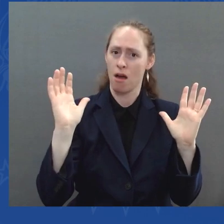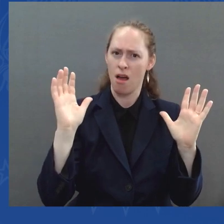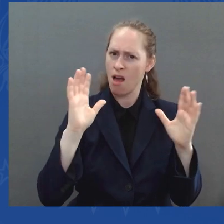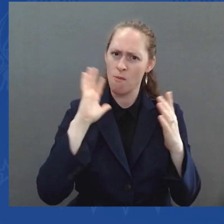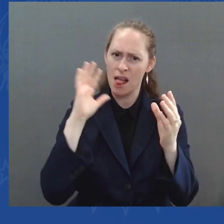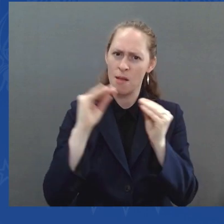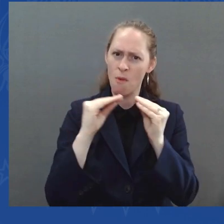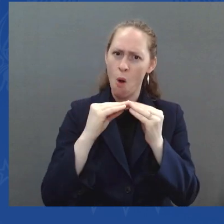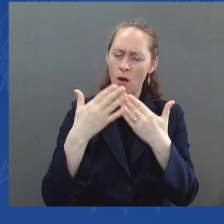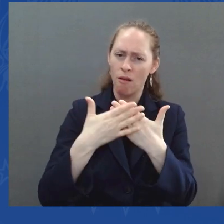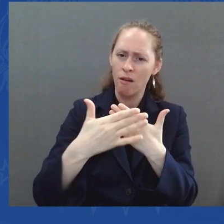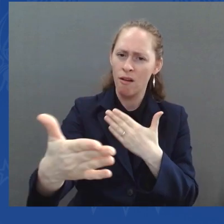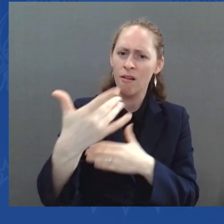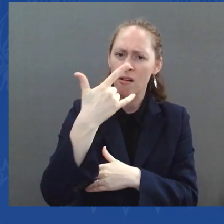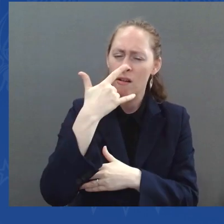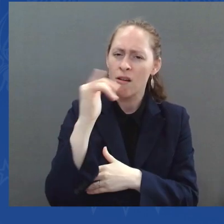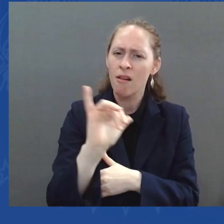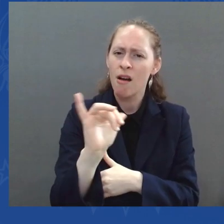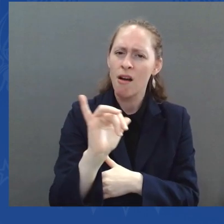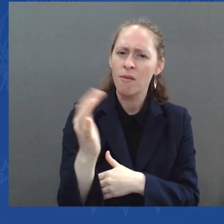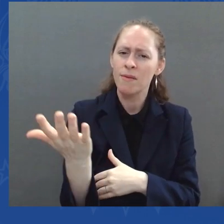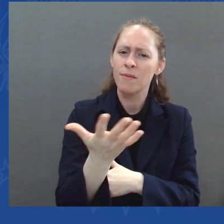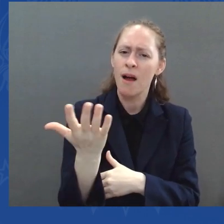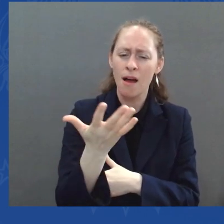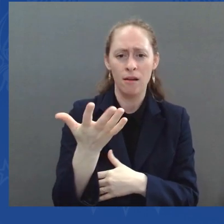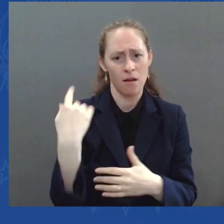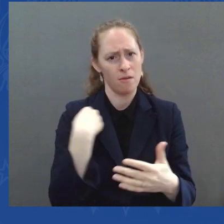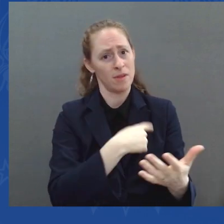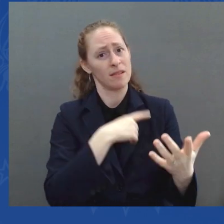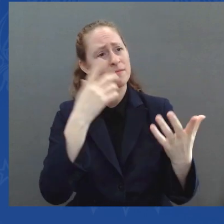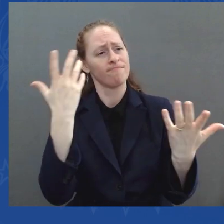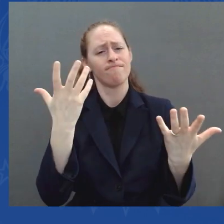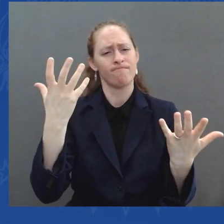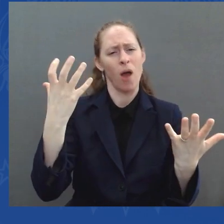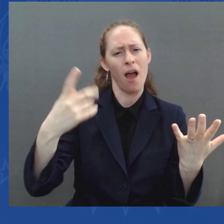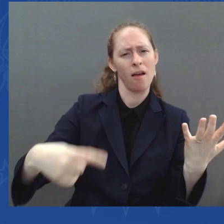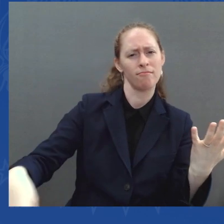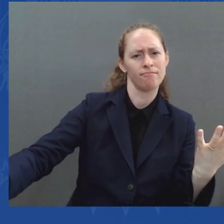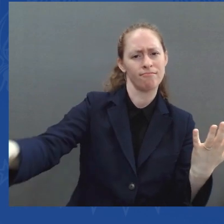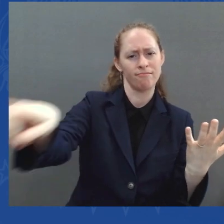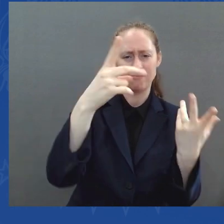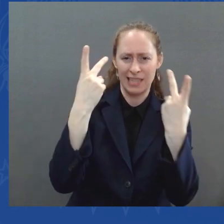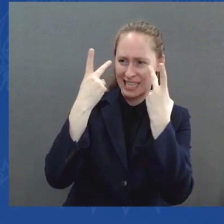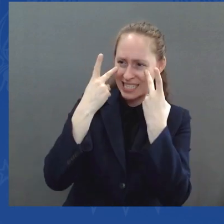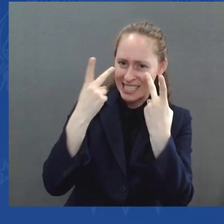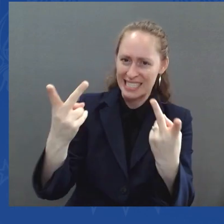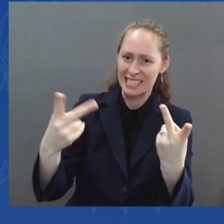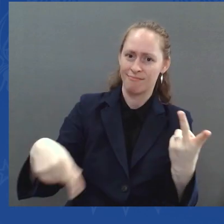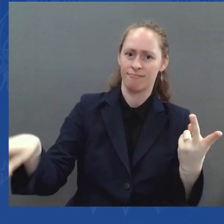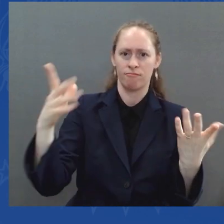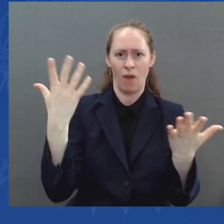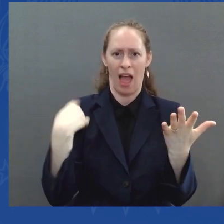where all people, no matter who they are, where they live, or how much they earn,